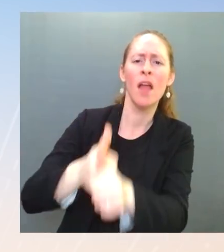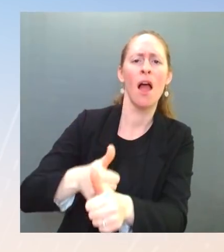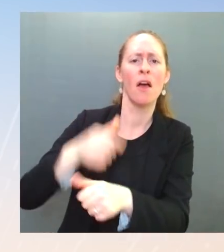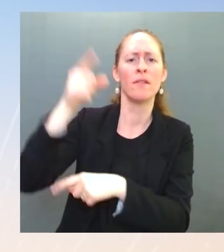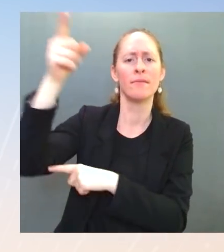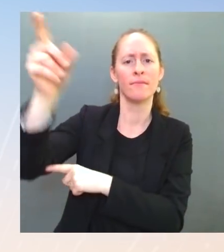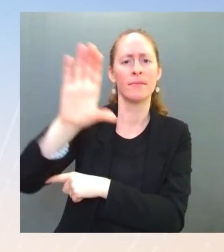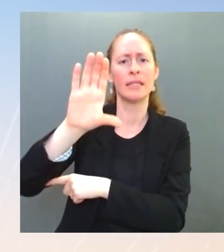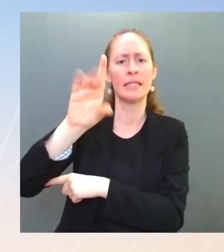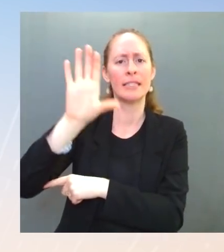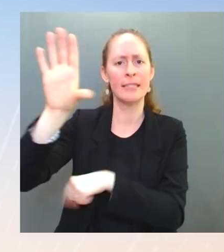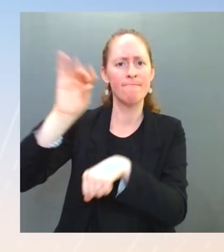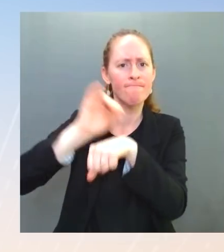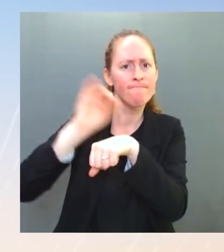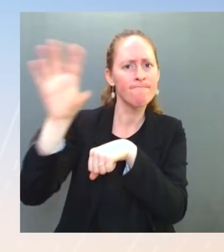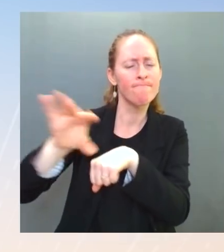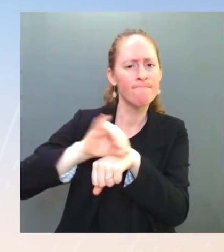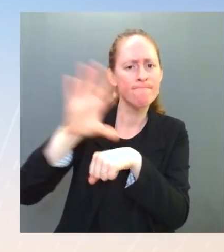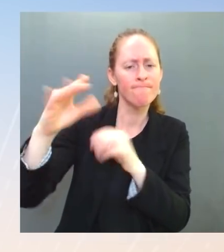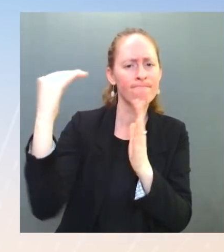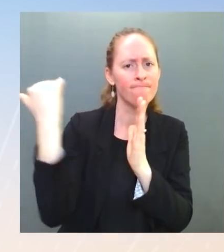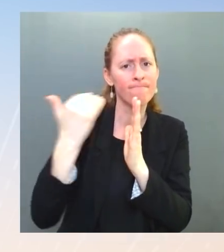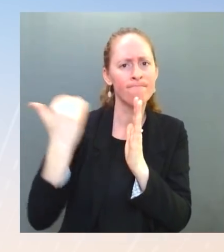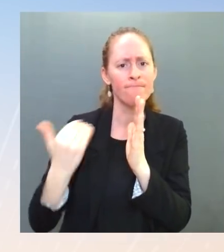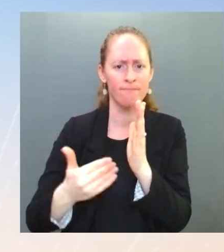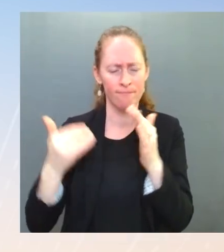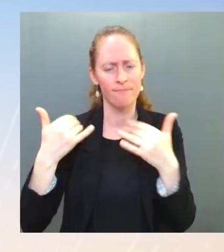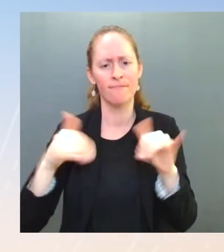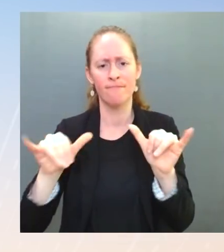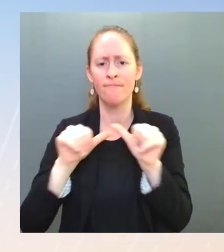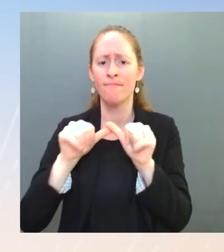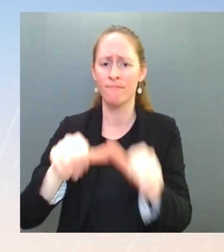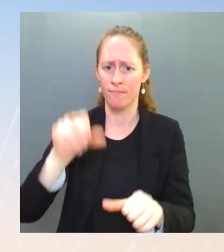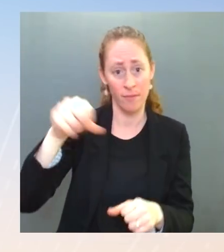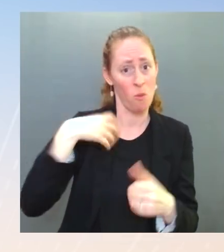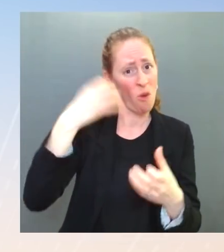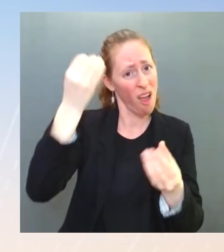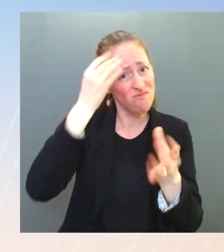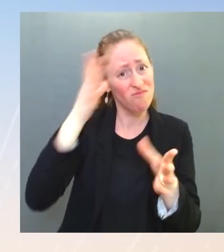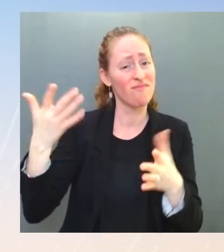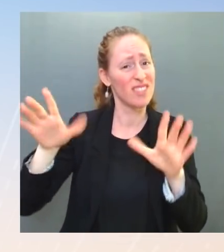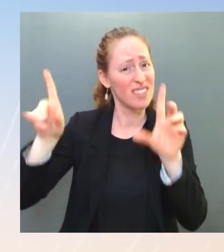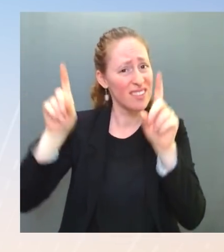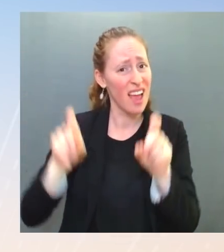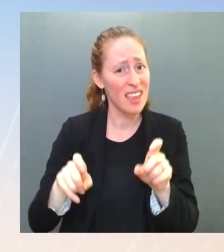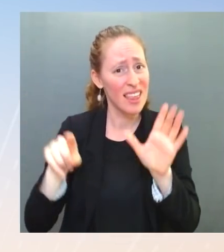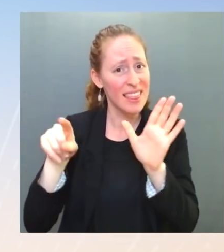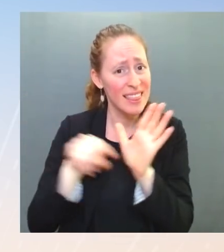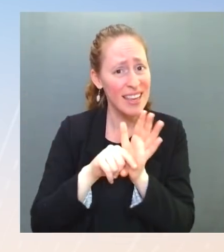in case those of you had not seen that because she now is at that five day past the close contact.